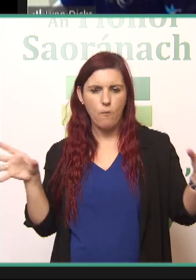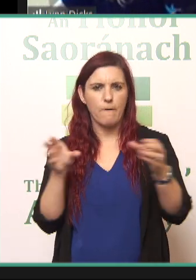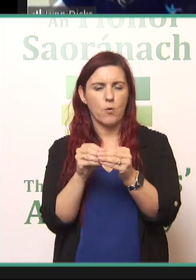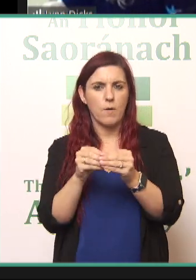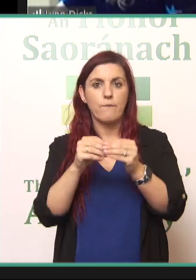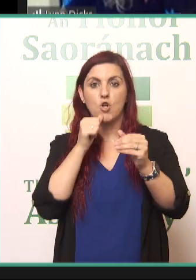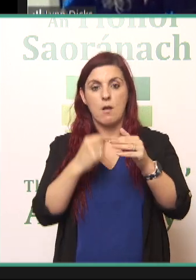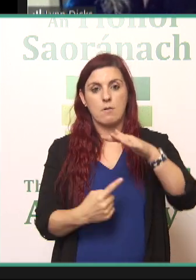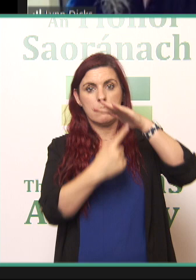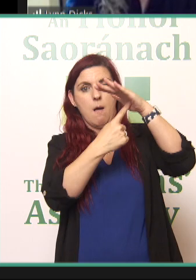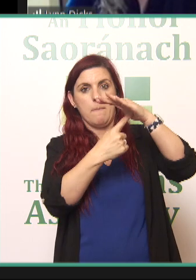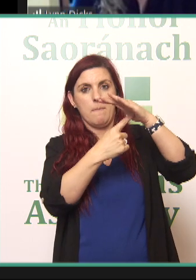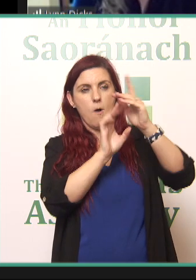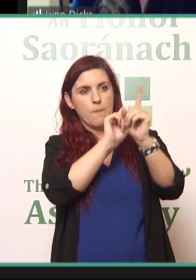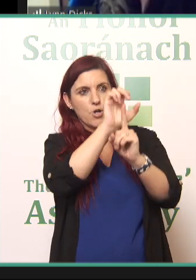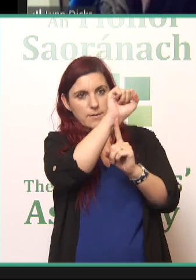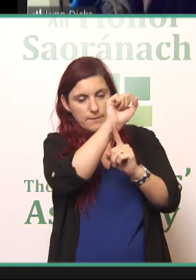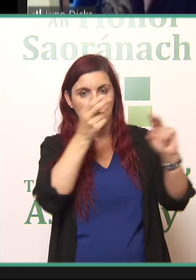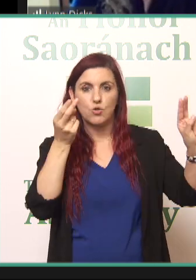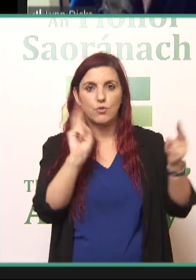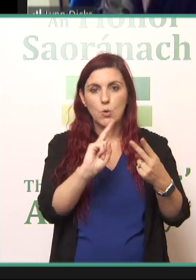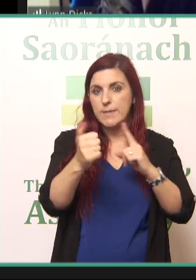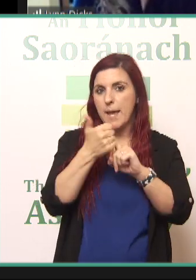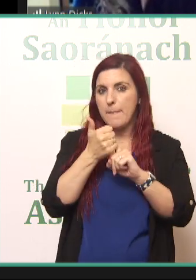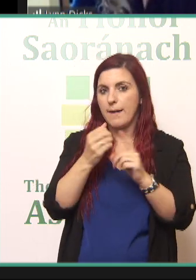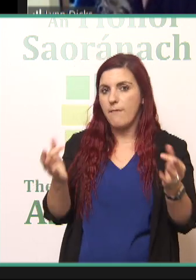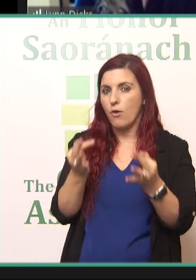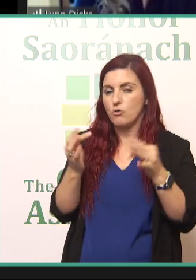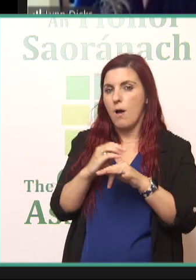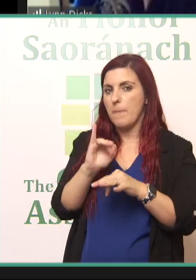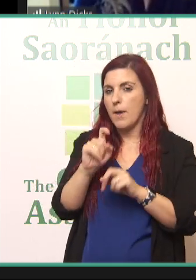should be to reduce that impact of Agriculture on biodiversity for me at the moment I think there's